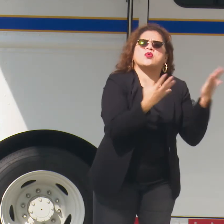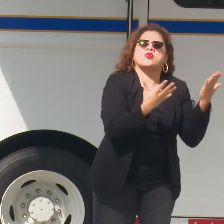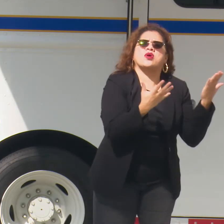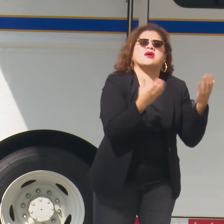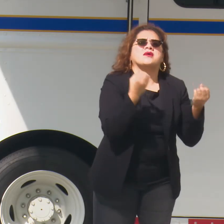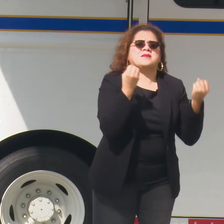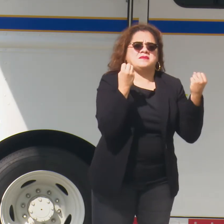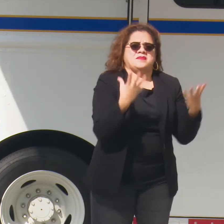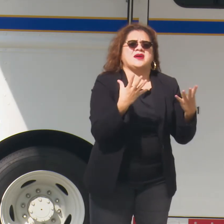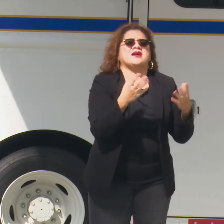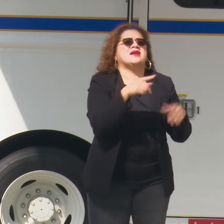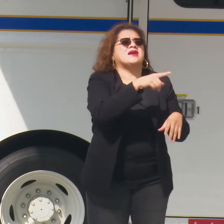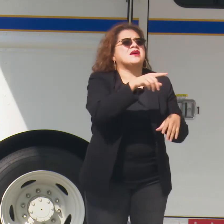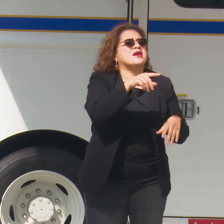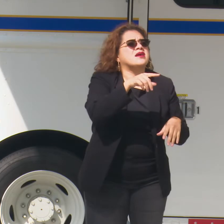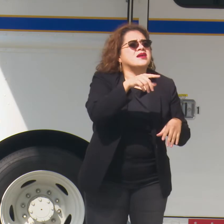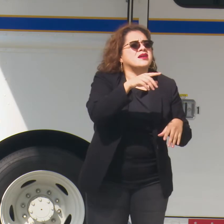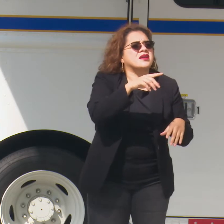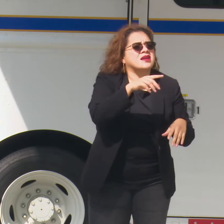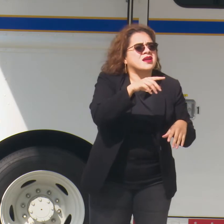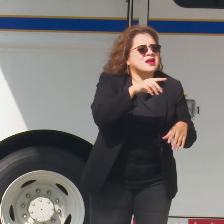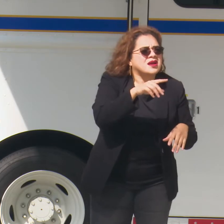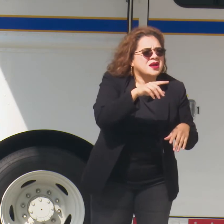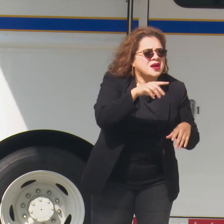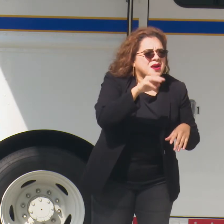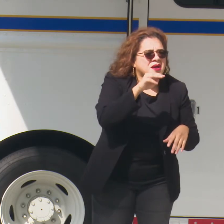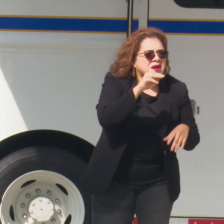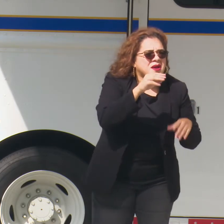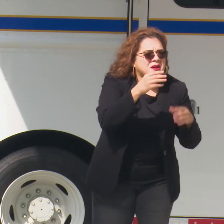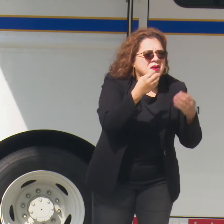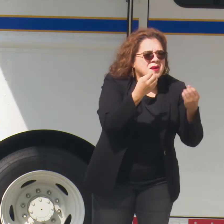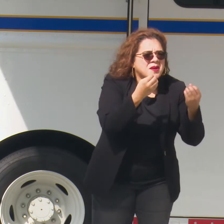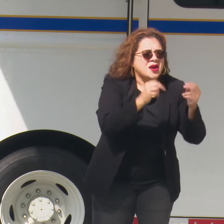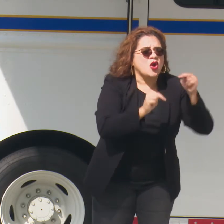in places like in my district in Vernon, foster farms up in northern California